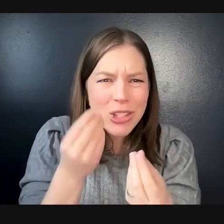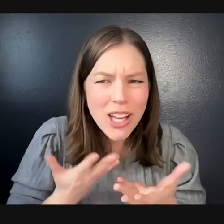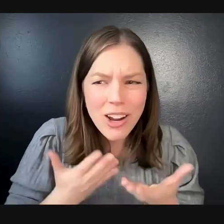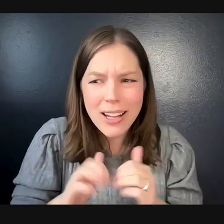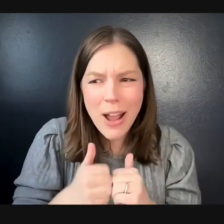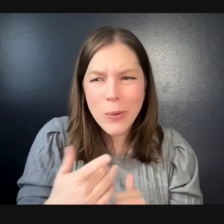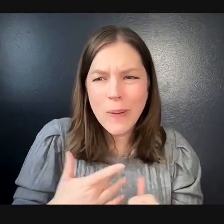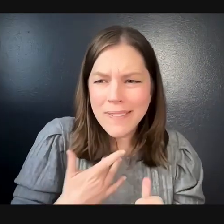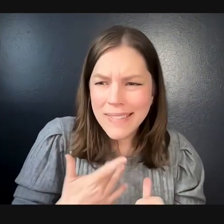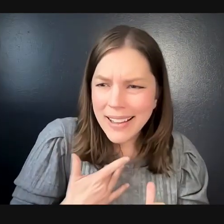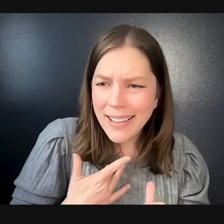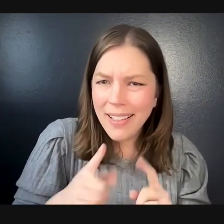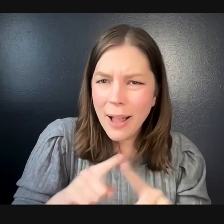feel about your campus access.